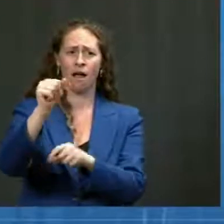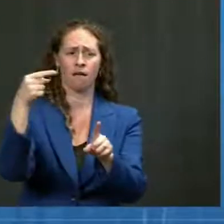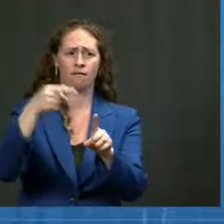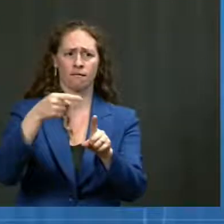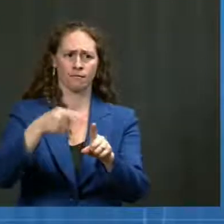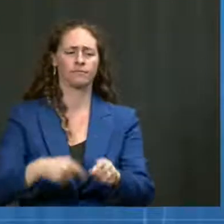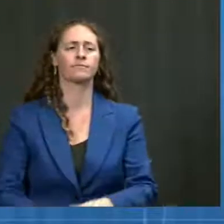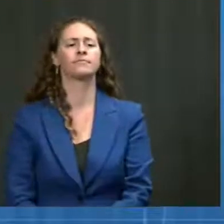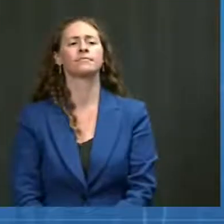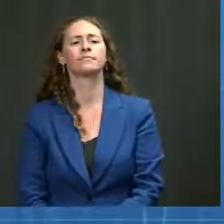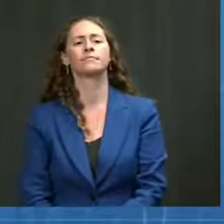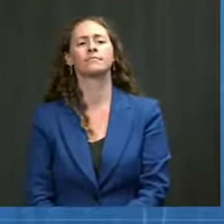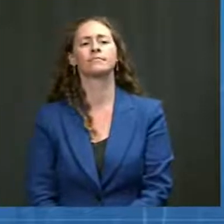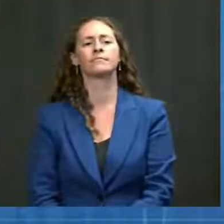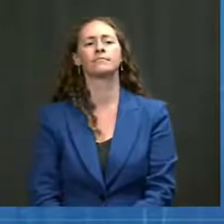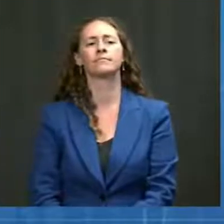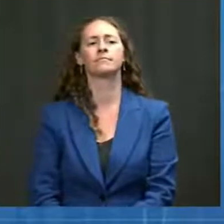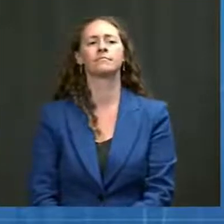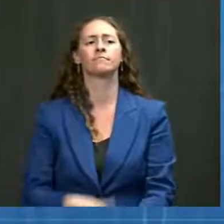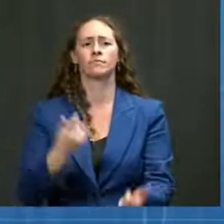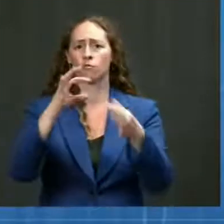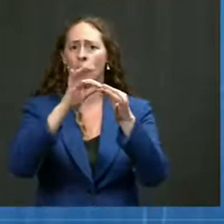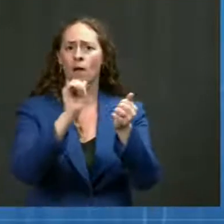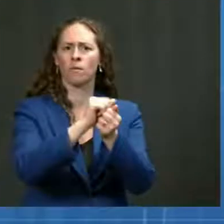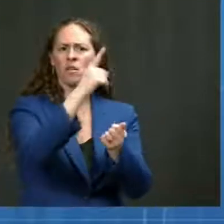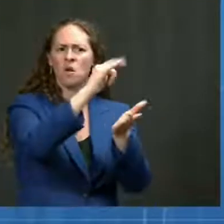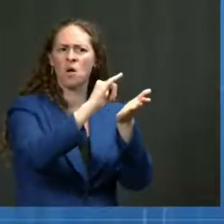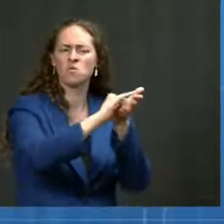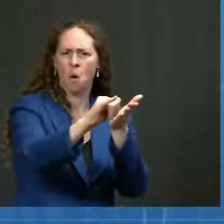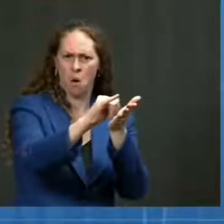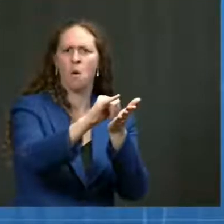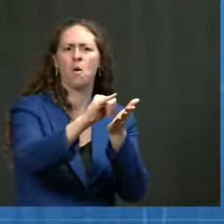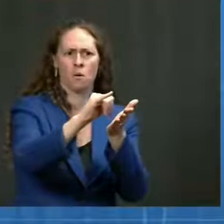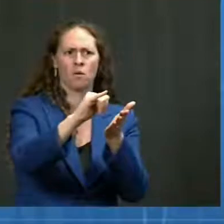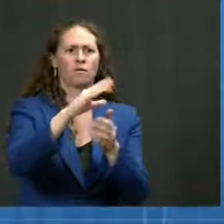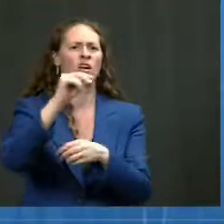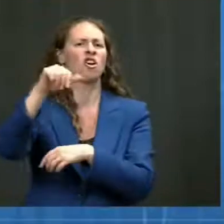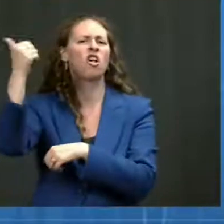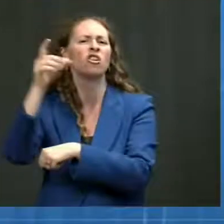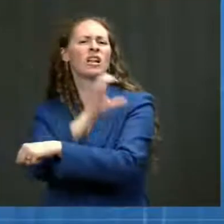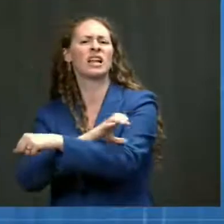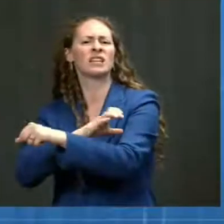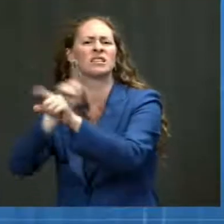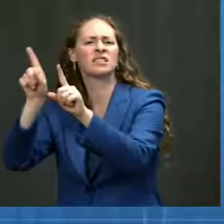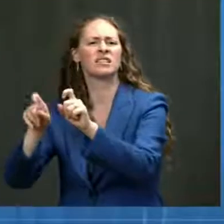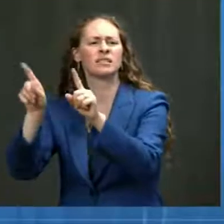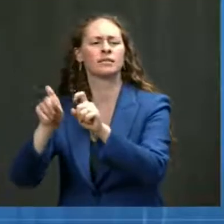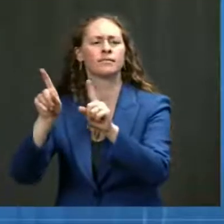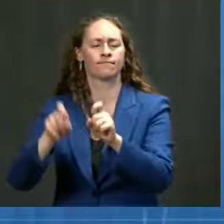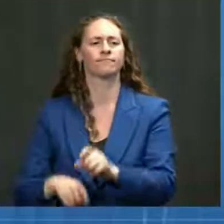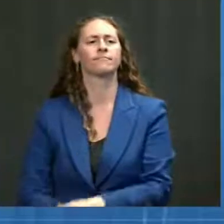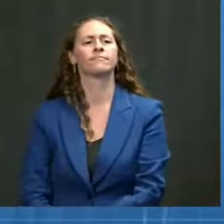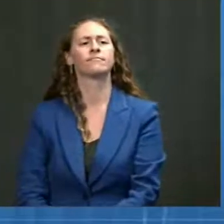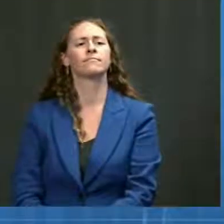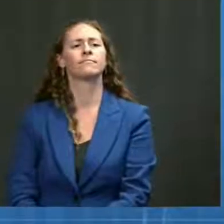SO LET'S JUMP INTO THE DATA. ON THIS SLIDE YOU WILL SEE TWO STUDIES, ONE FROM NEW YORK AND WHEN ANALYSIS OF DATA FROM THE